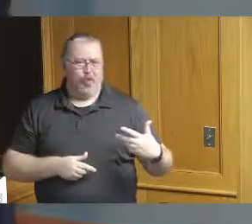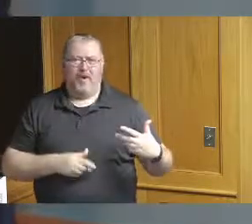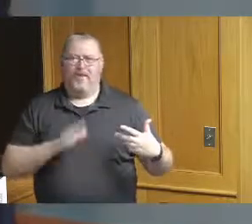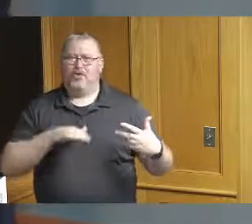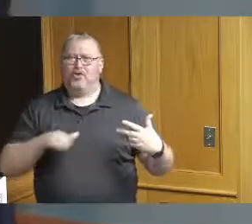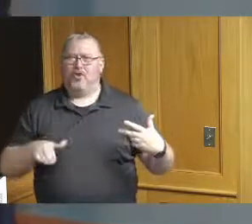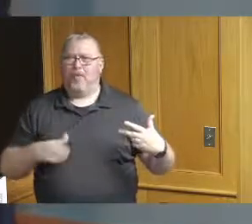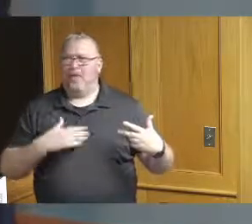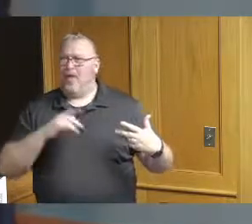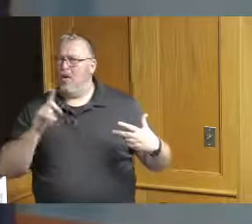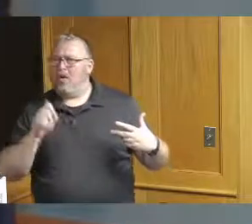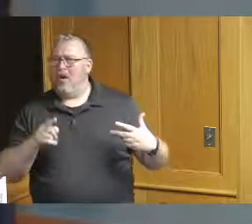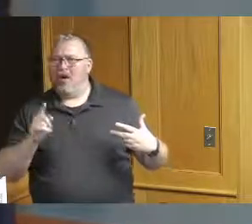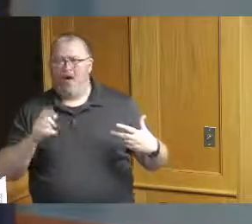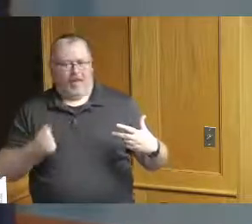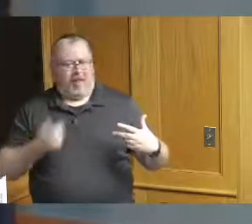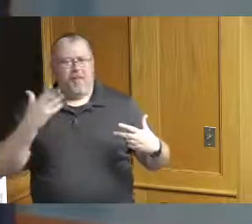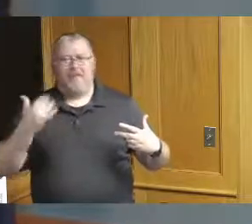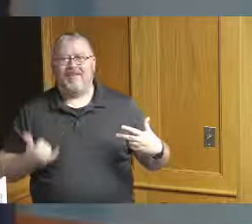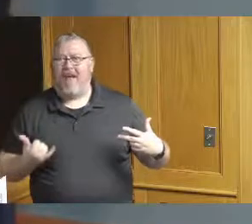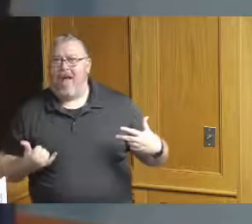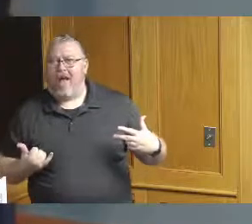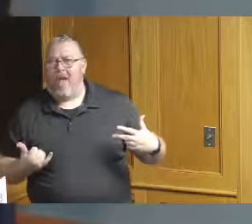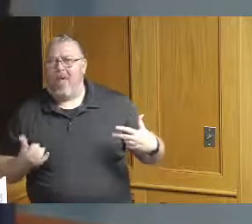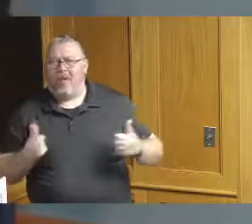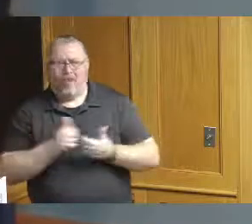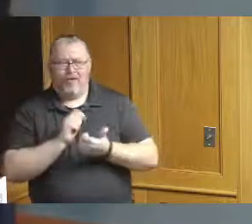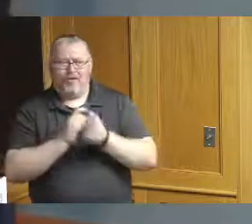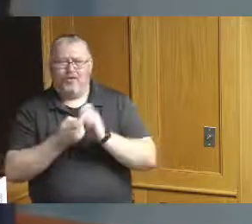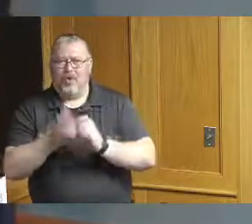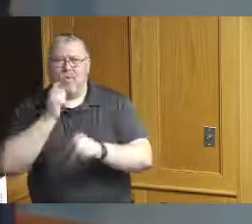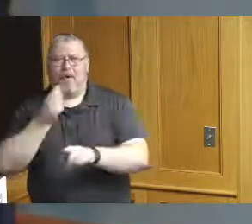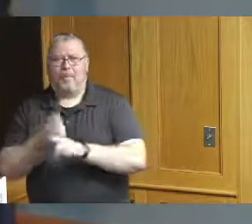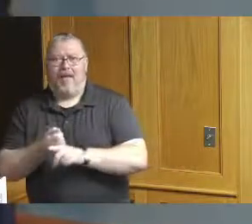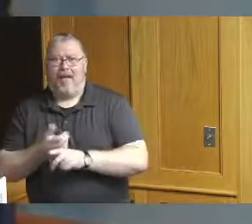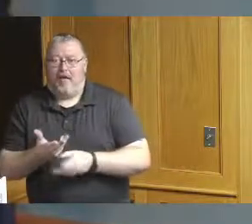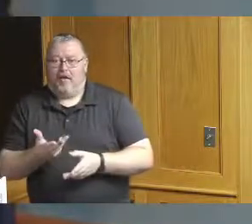my question is well how many now with this change will it impact I'm not asking the question but I'm